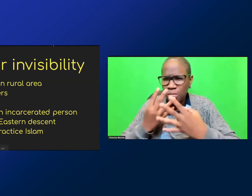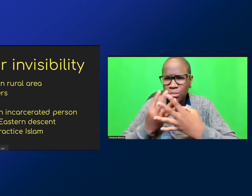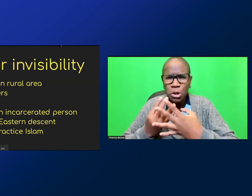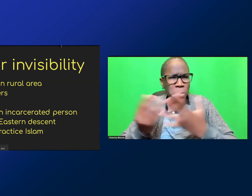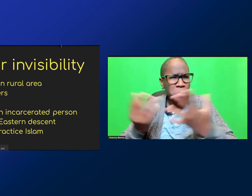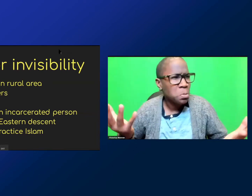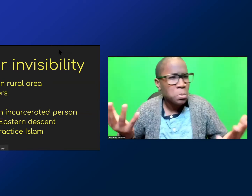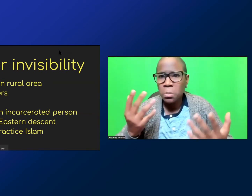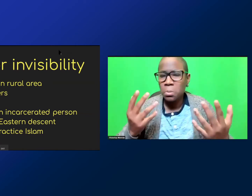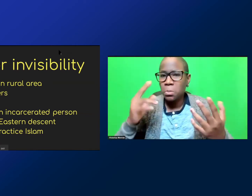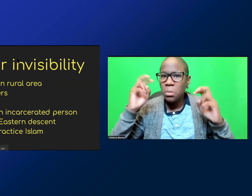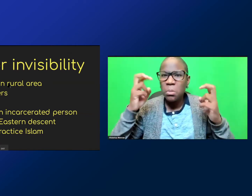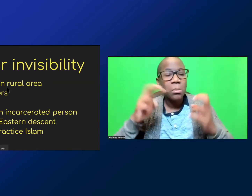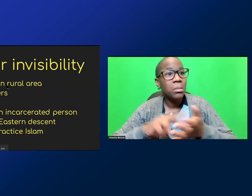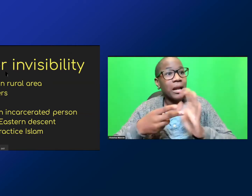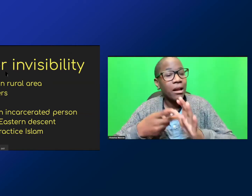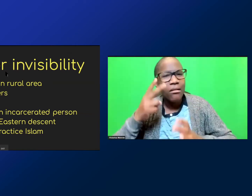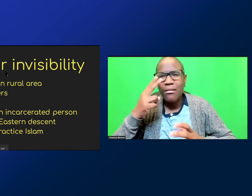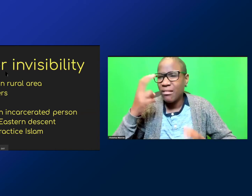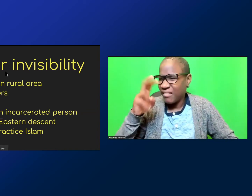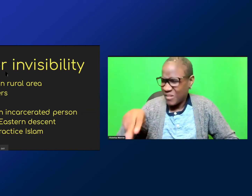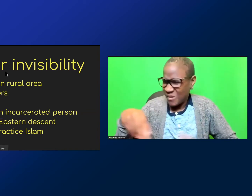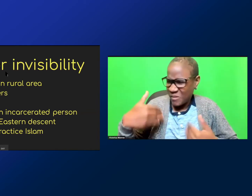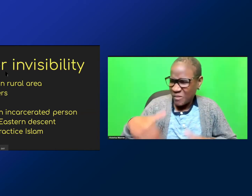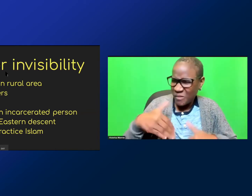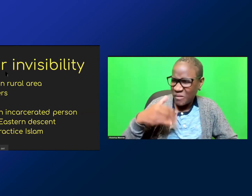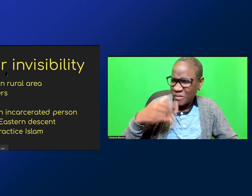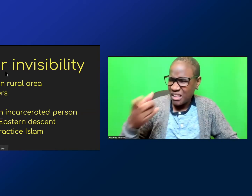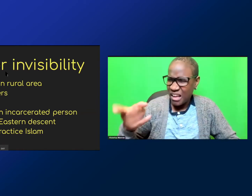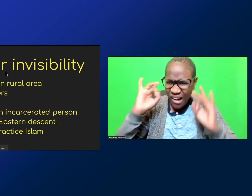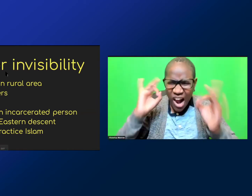our children may be experiencing life without their parent or you know an uncle or another